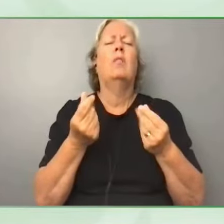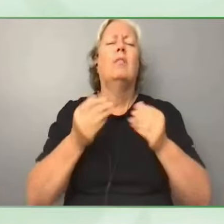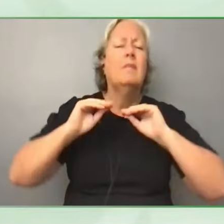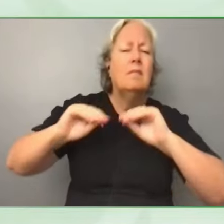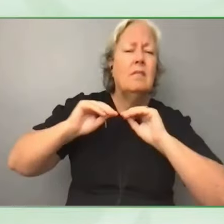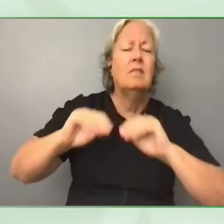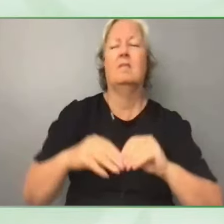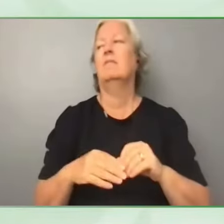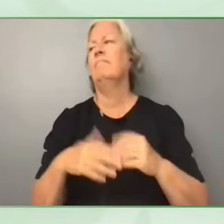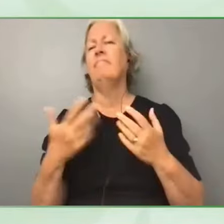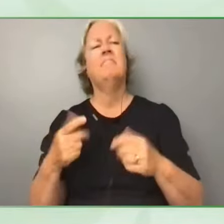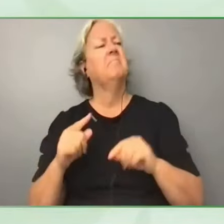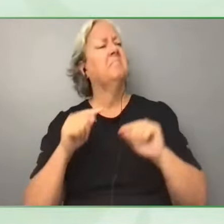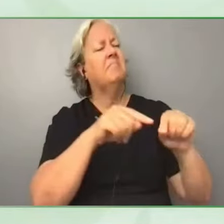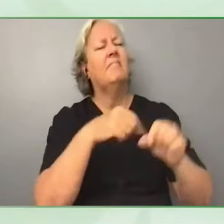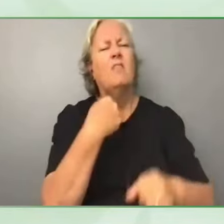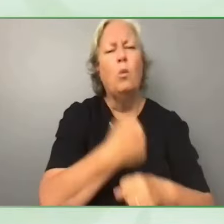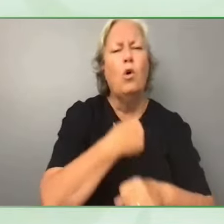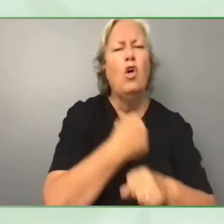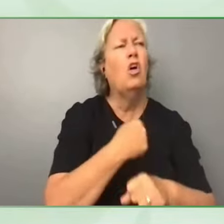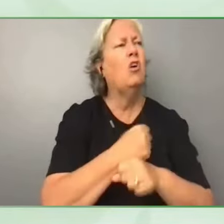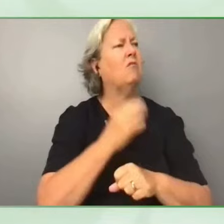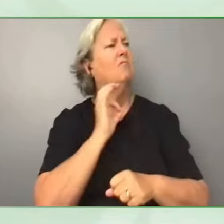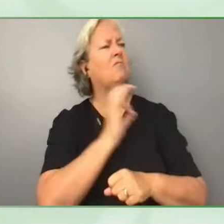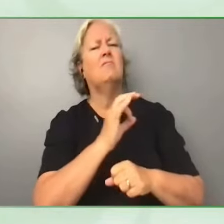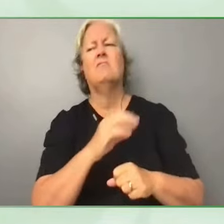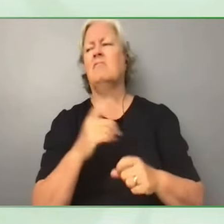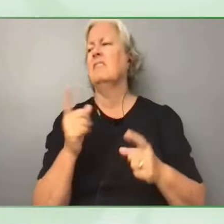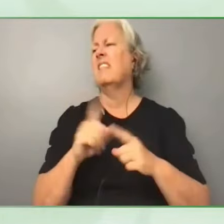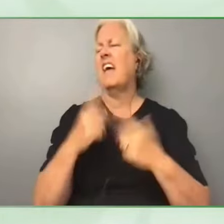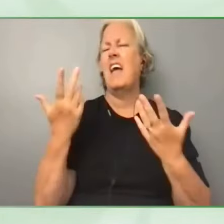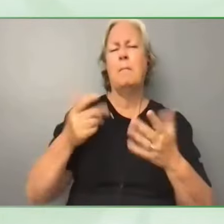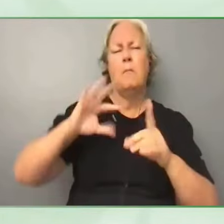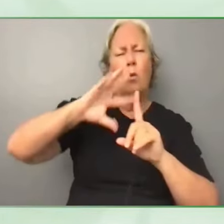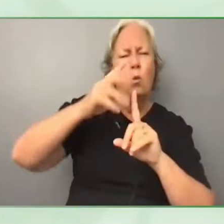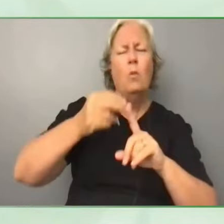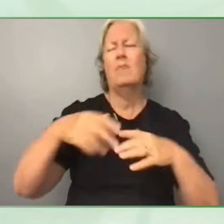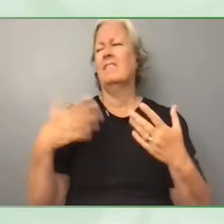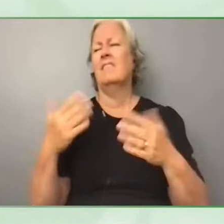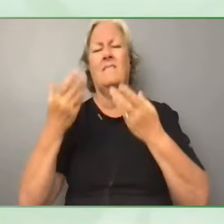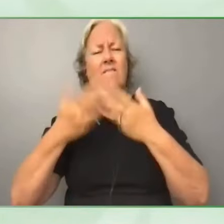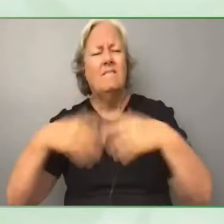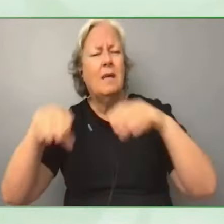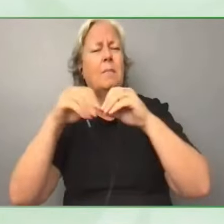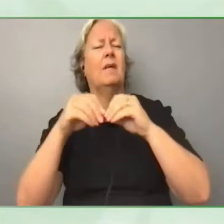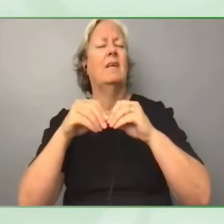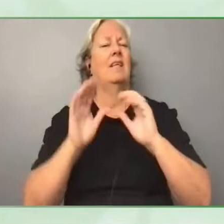culture of participation, real family life. All of these elements are equally important.